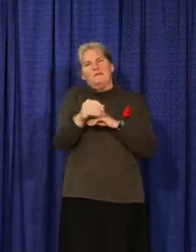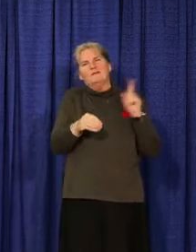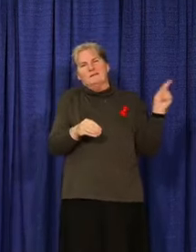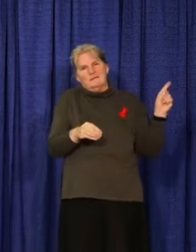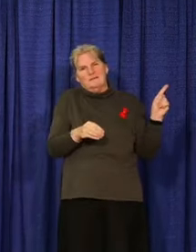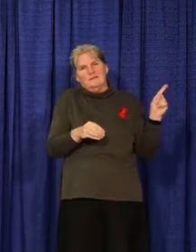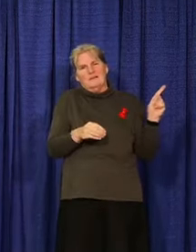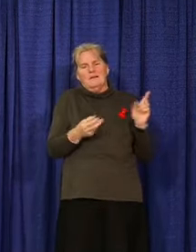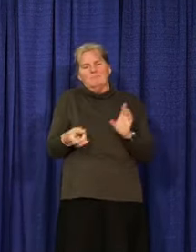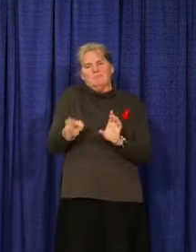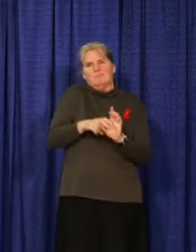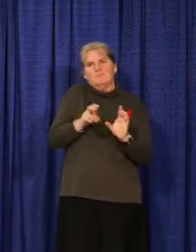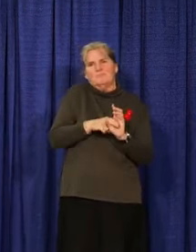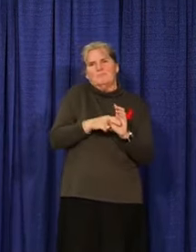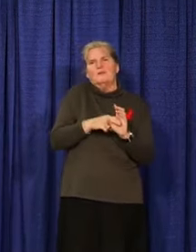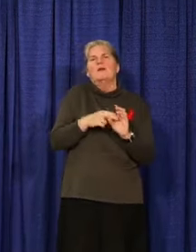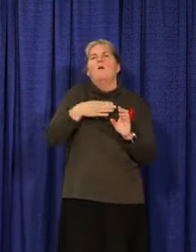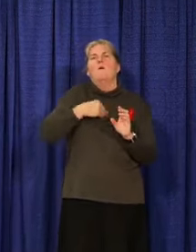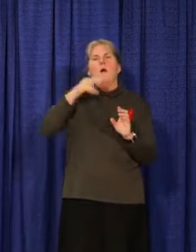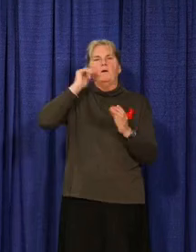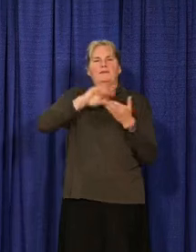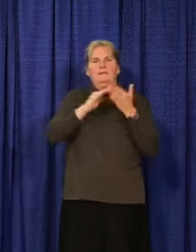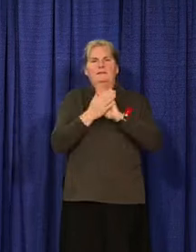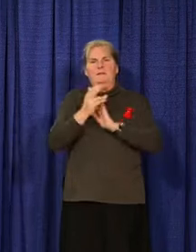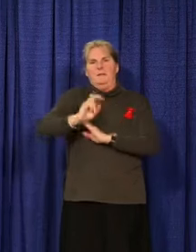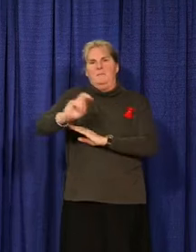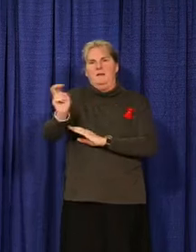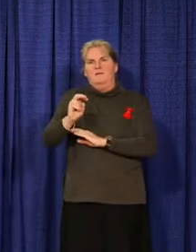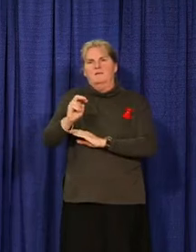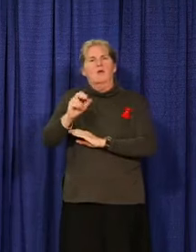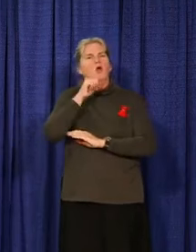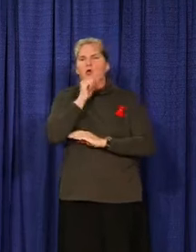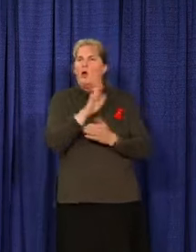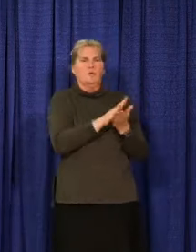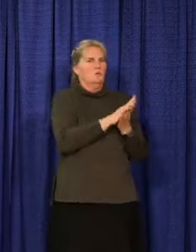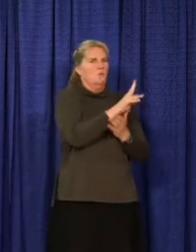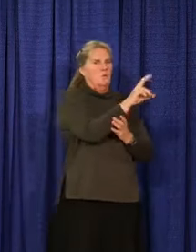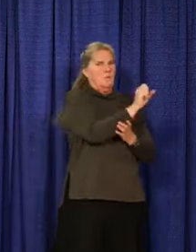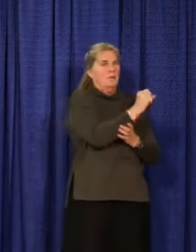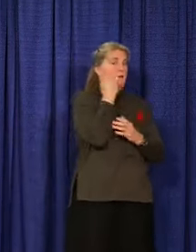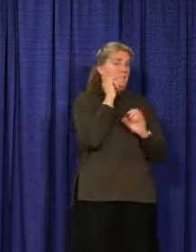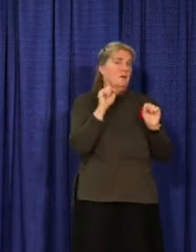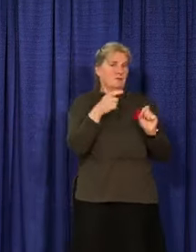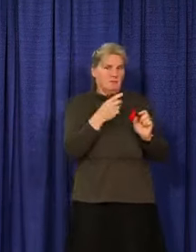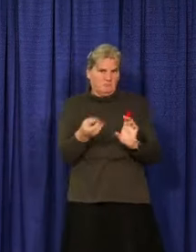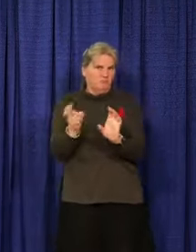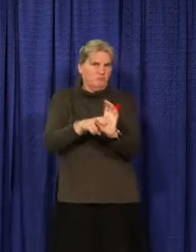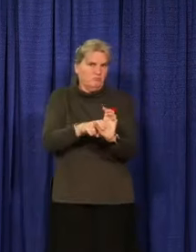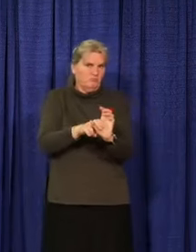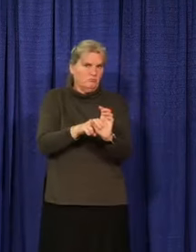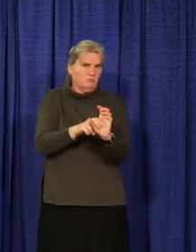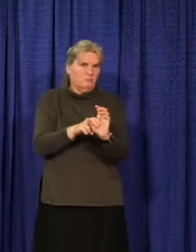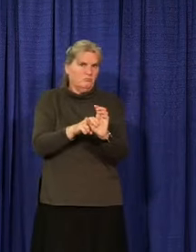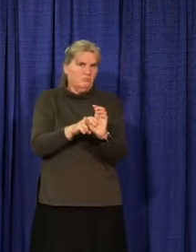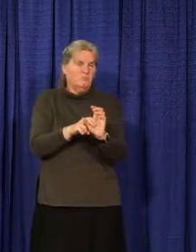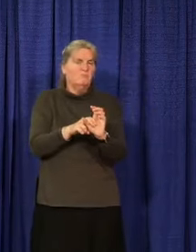the busing office and to ride city transit instead of a school bus, again if possible.